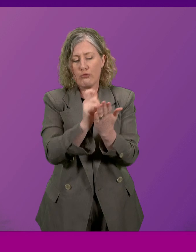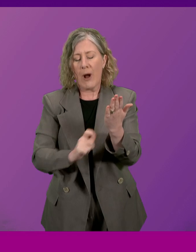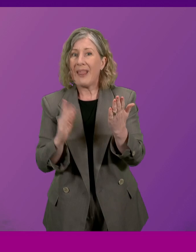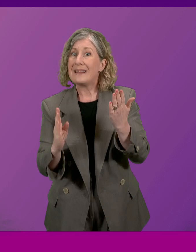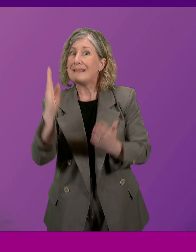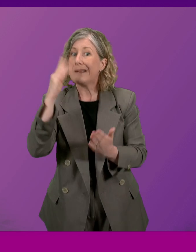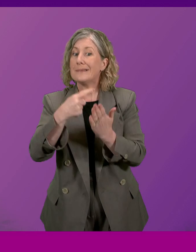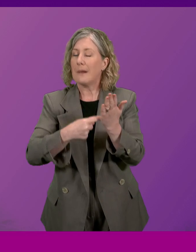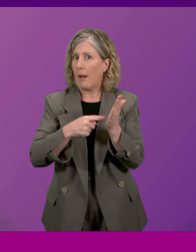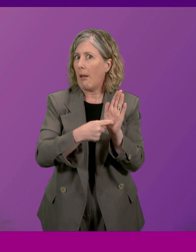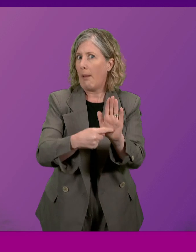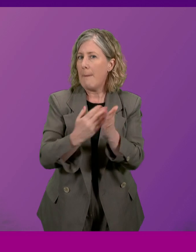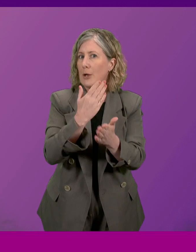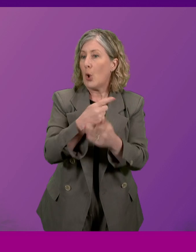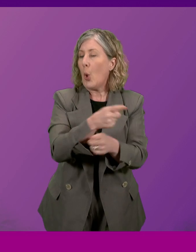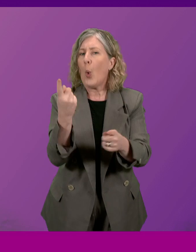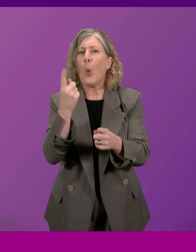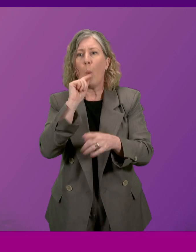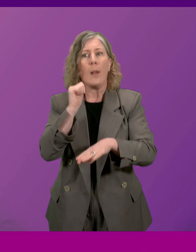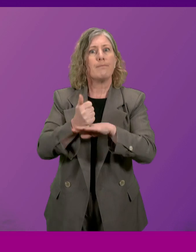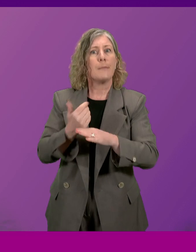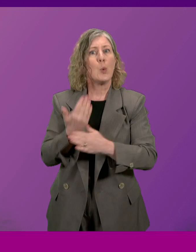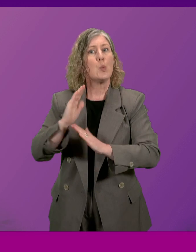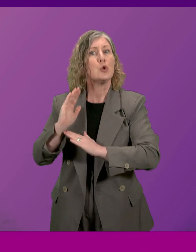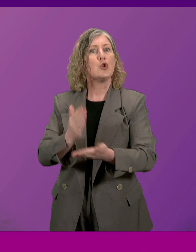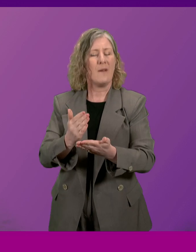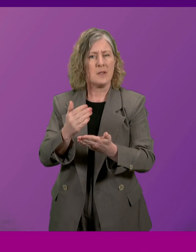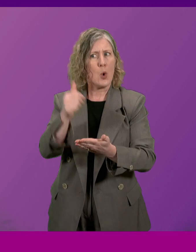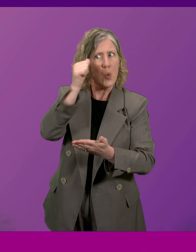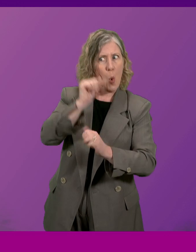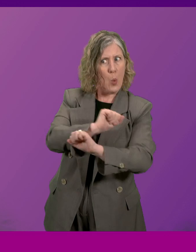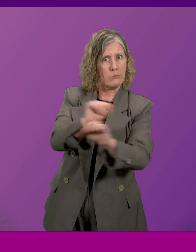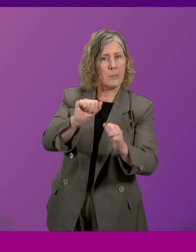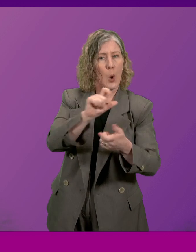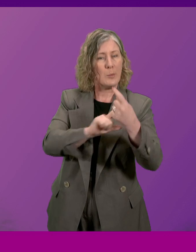awareness of the availability of the service and, therefore, also increases the number of users.